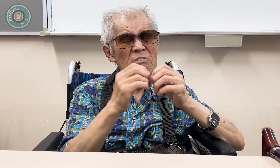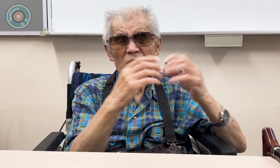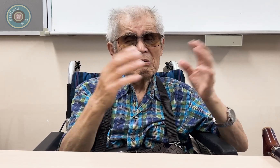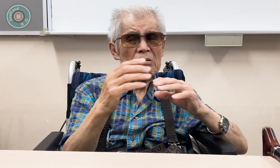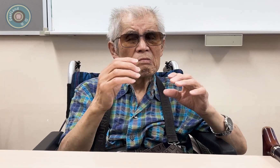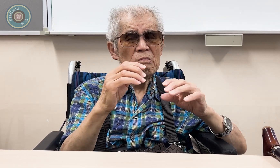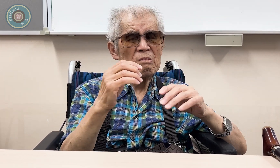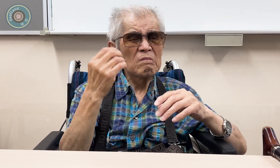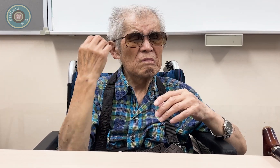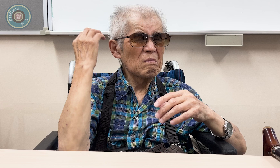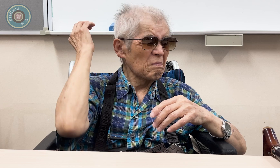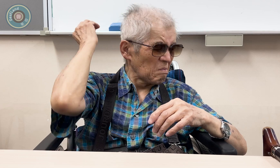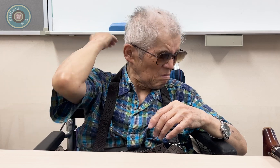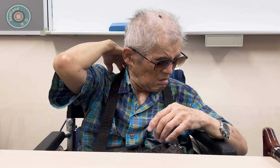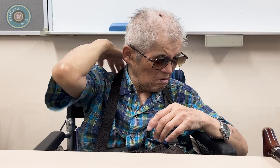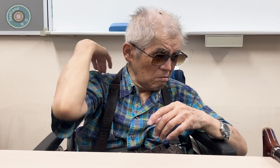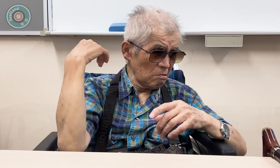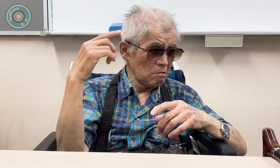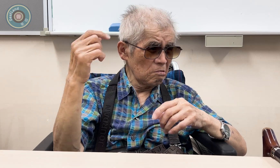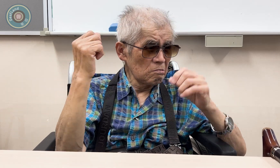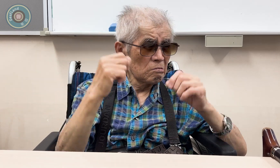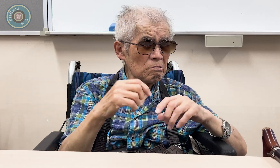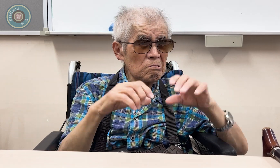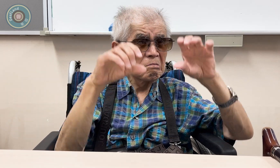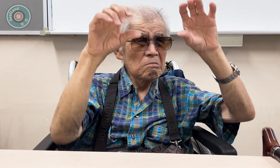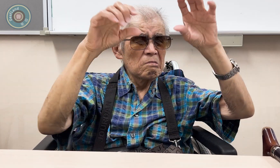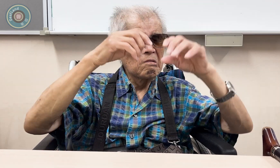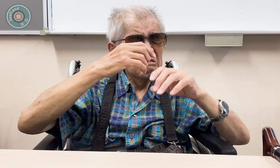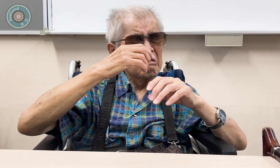He was exposed to the atomic bomb He suffered severe burns, especially on his back